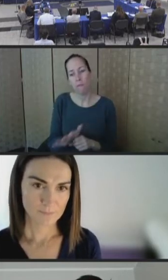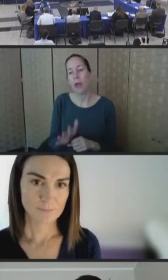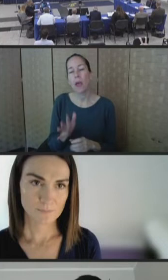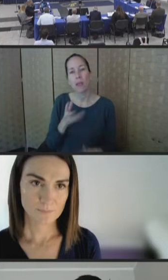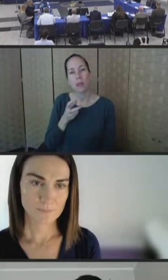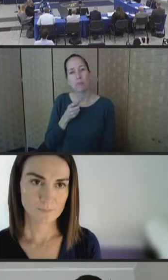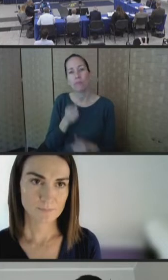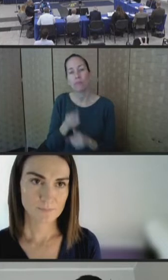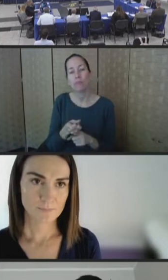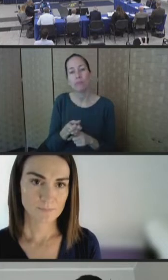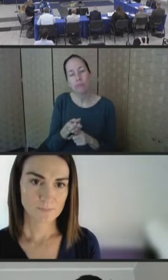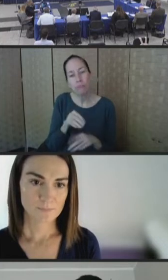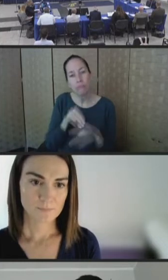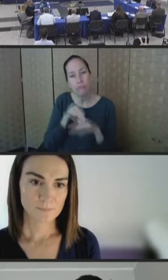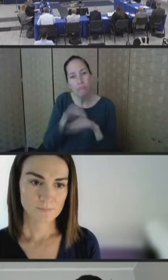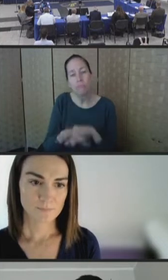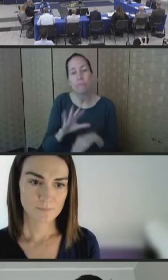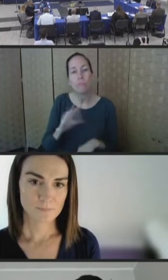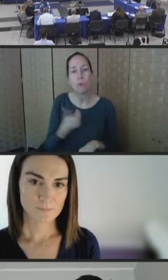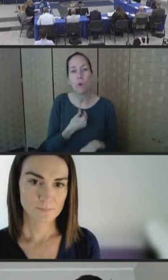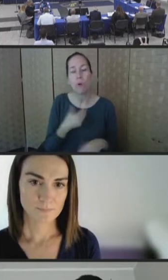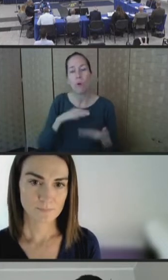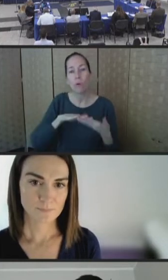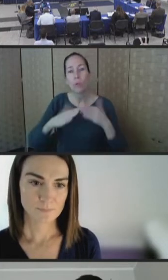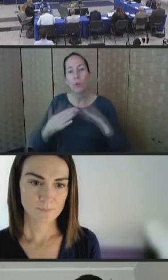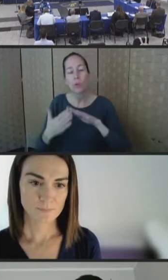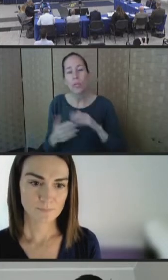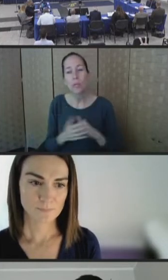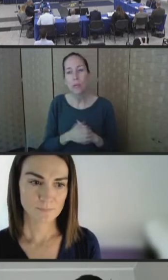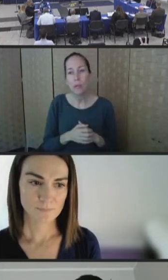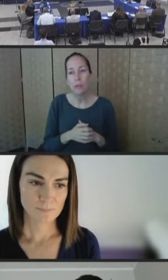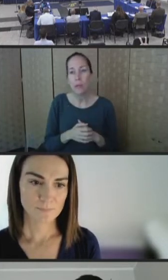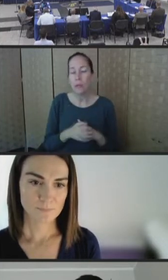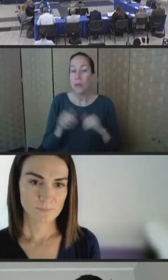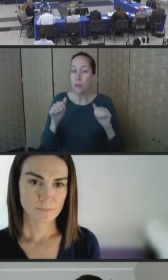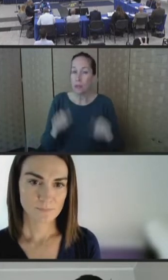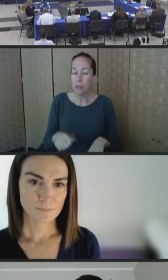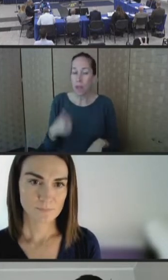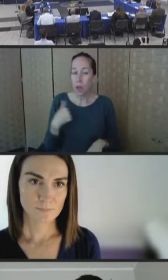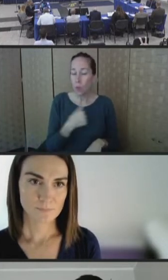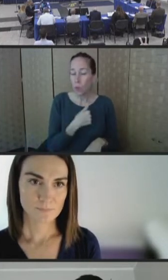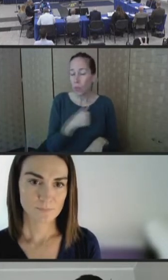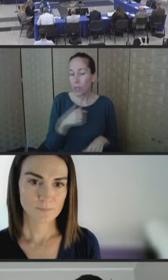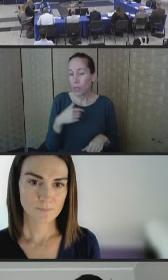questions. One is will we continue to be able to monitor the types of data that you presented